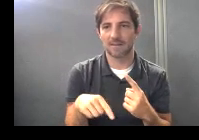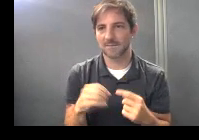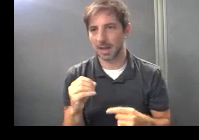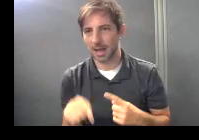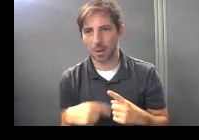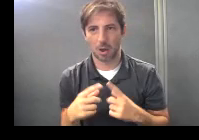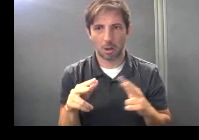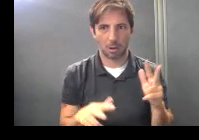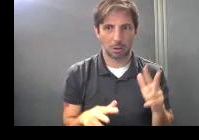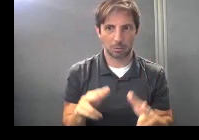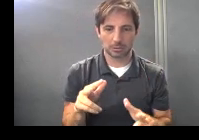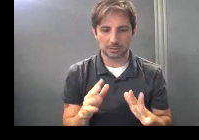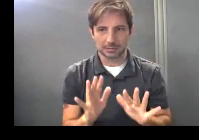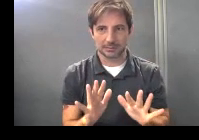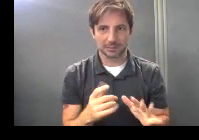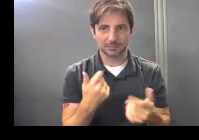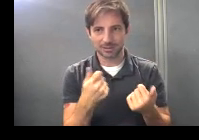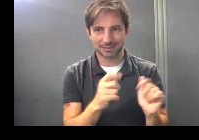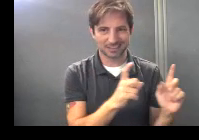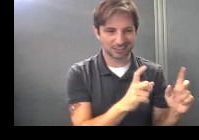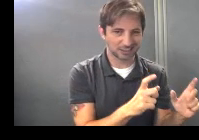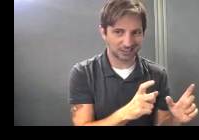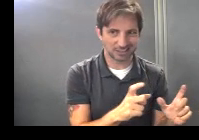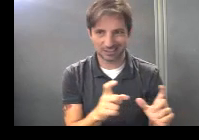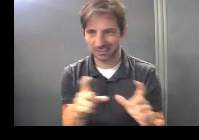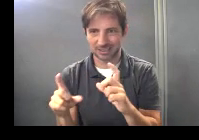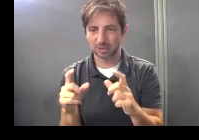TO SWITCH OVER TO YOUR VIDEO. IF I WAS TO CLICK ON IT, YOU WOULD HAVE TO